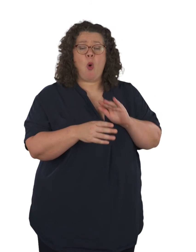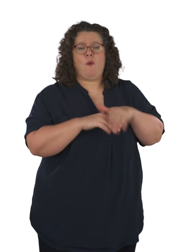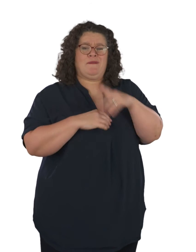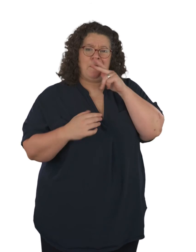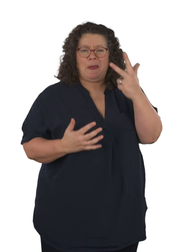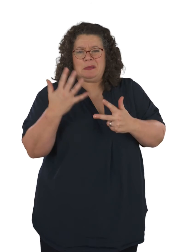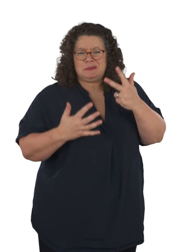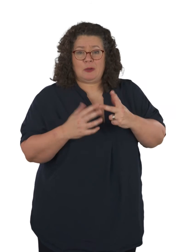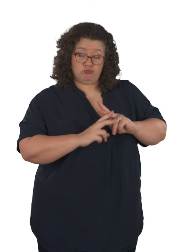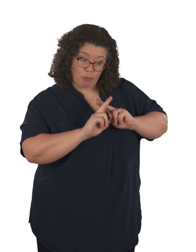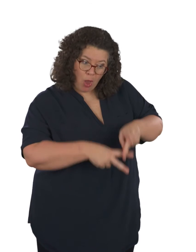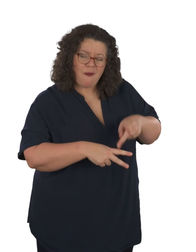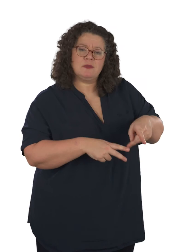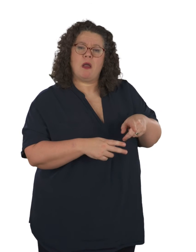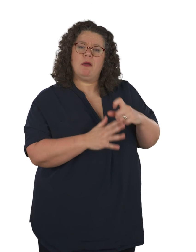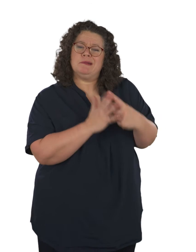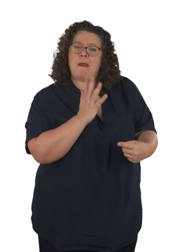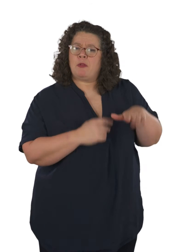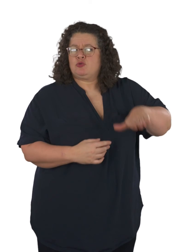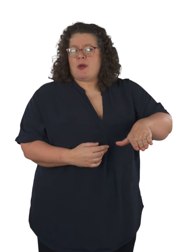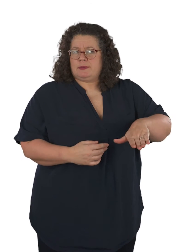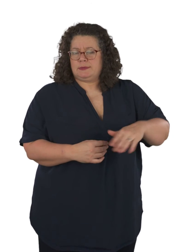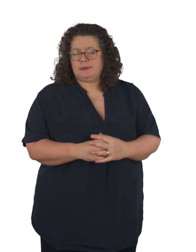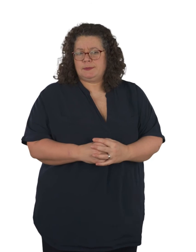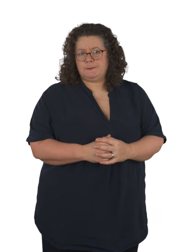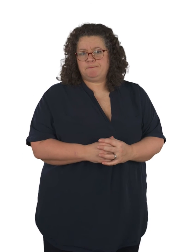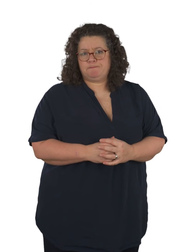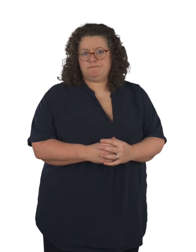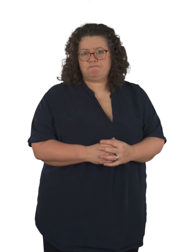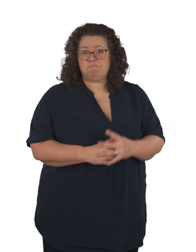A parent carer is someone over 18 who cares for a disabled child.